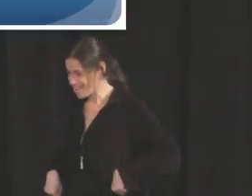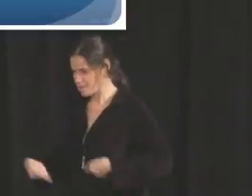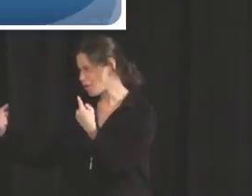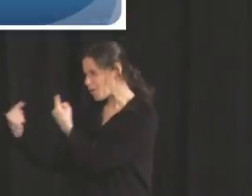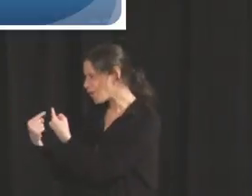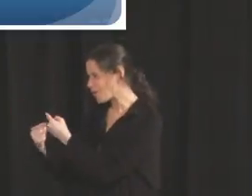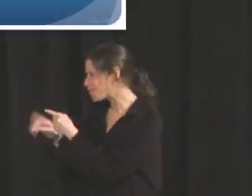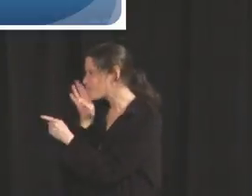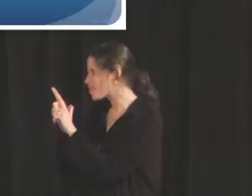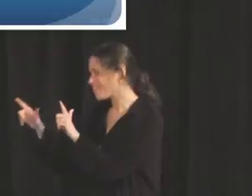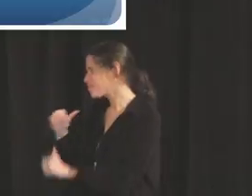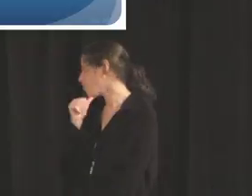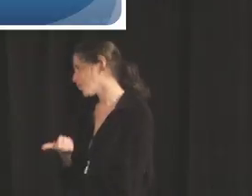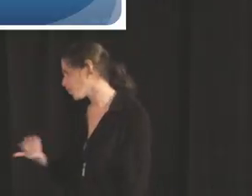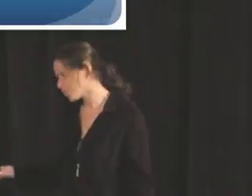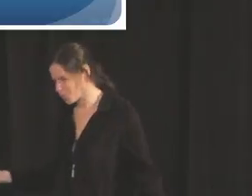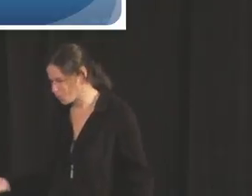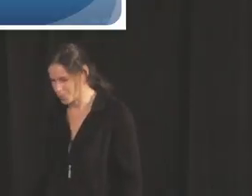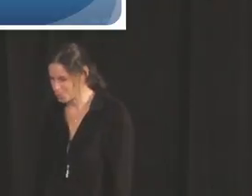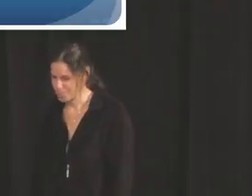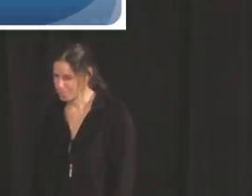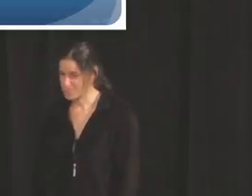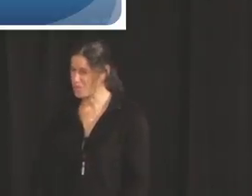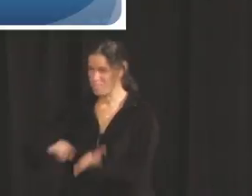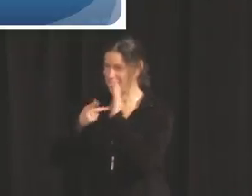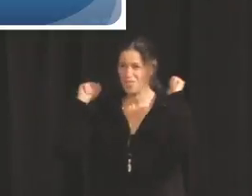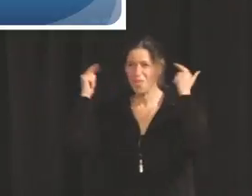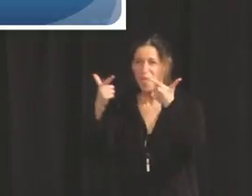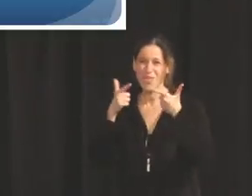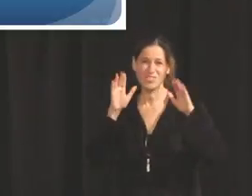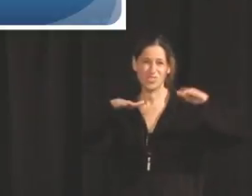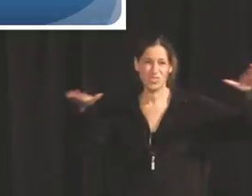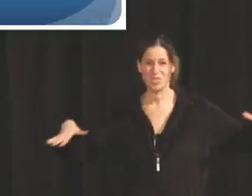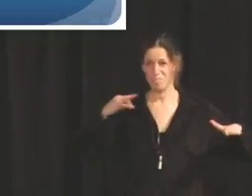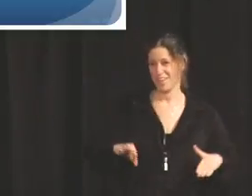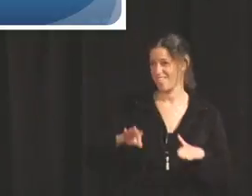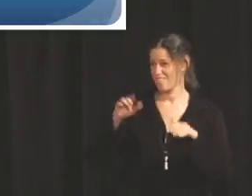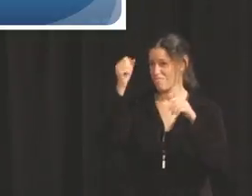not hurt, any spoken language development. And that all children